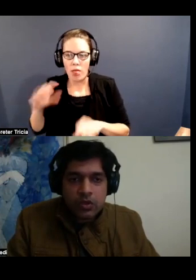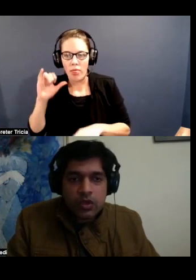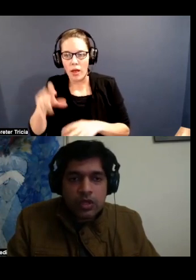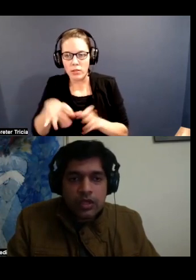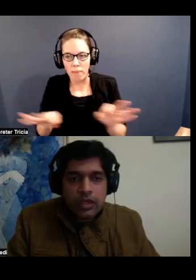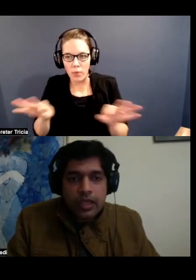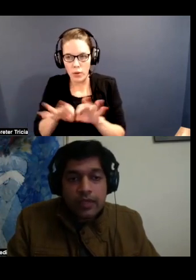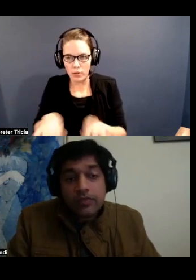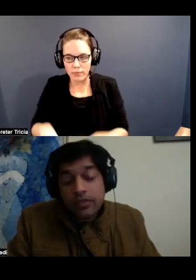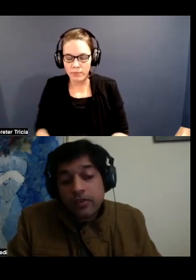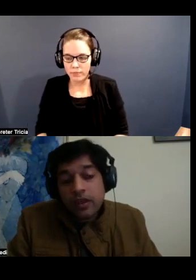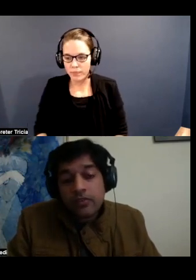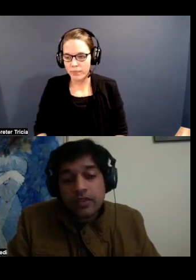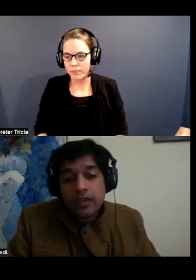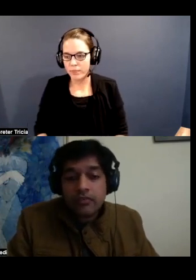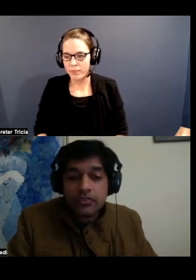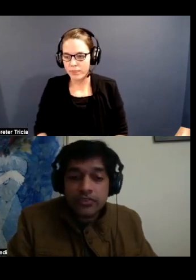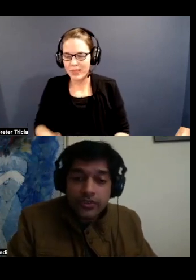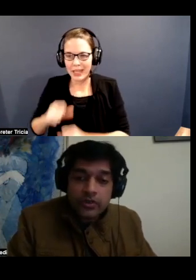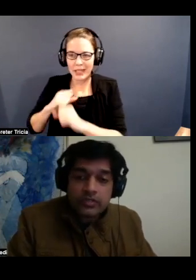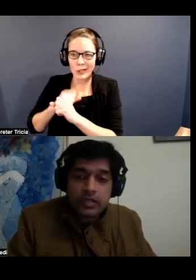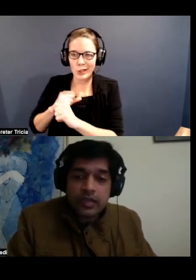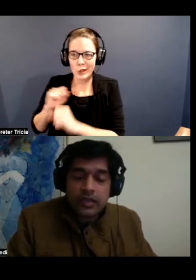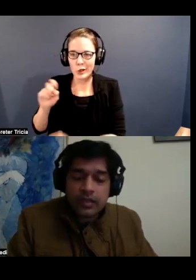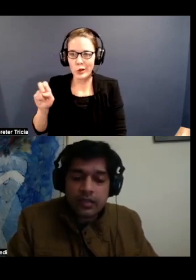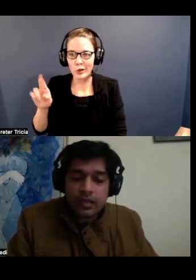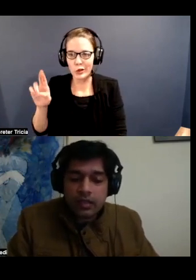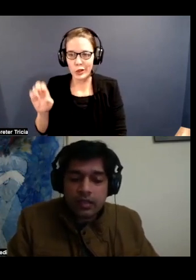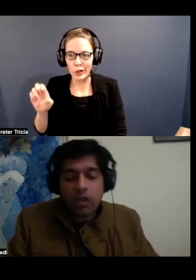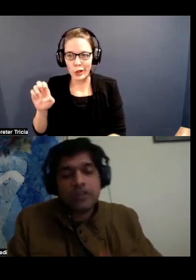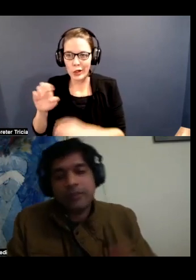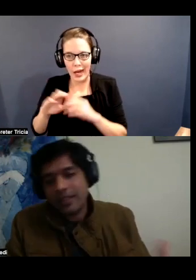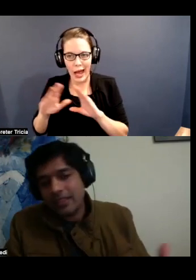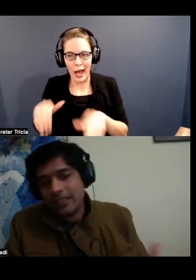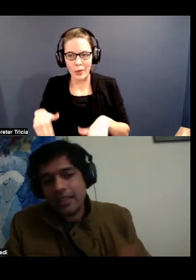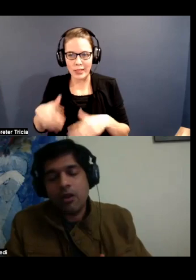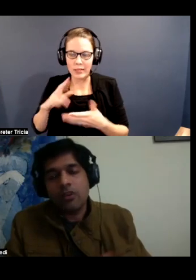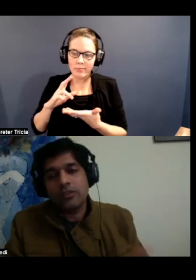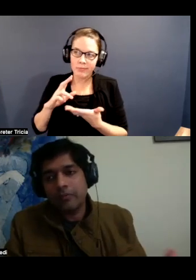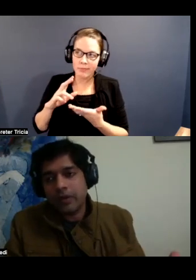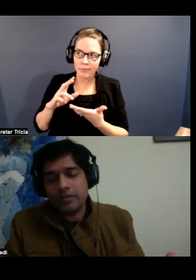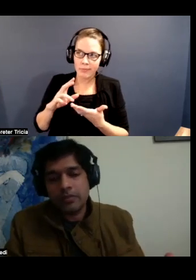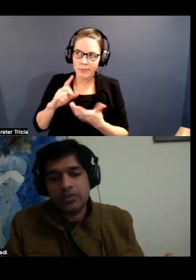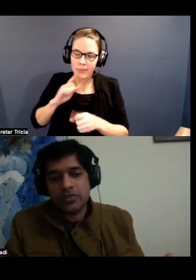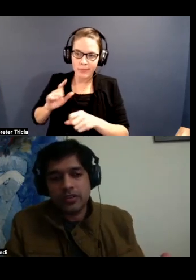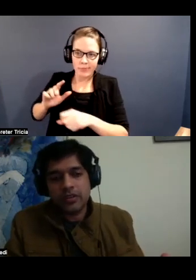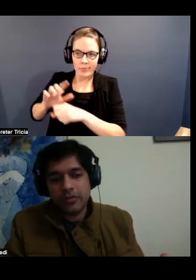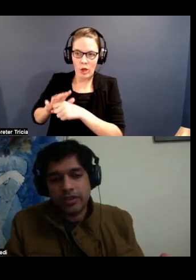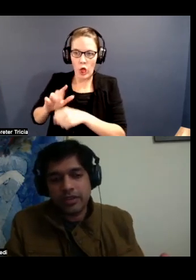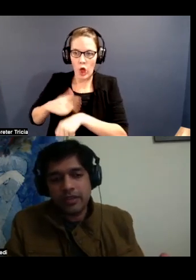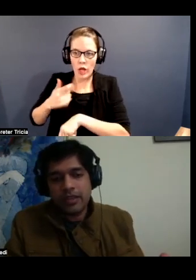And secure housing kind of ensures long-term health and long-term participation in community.